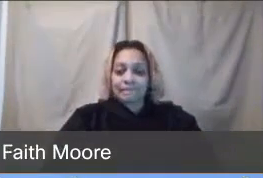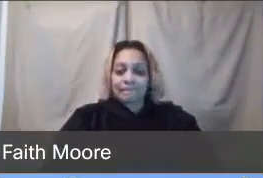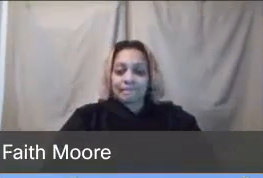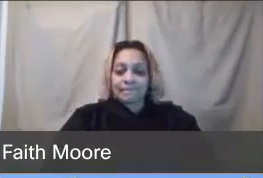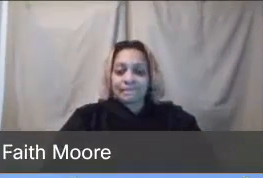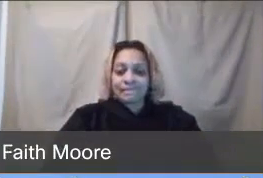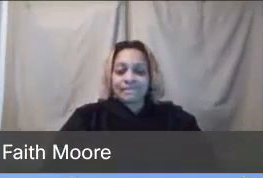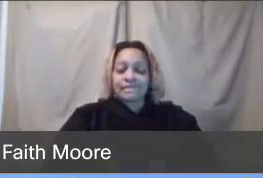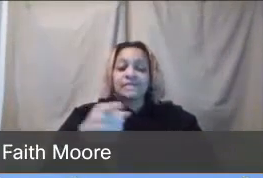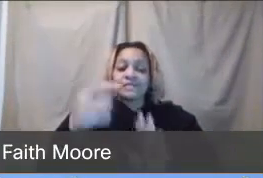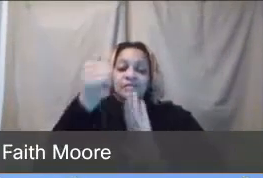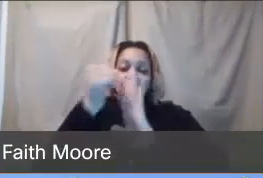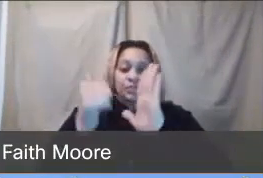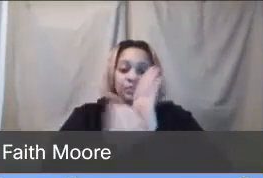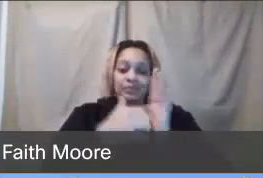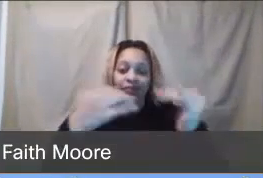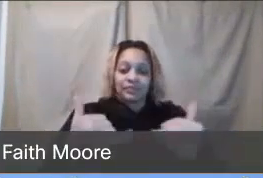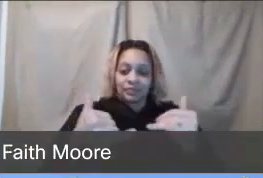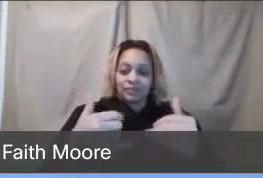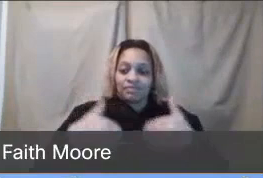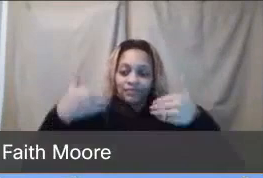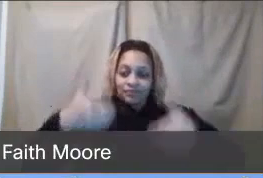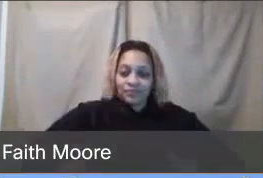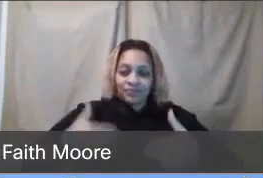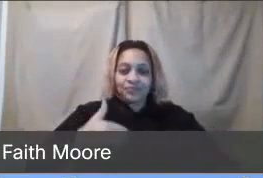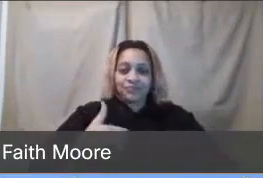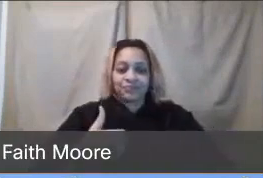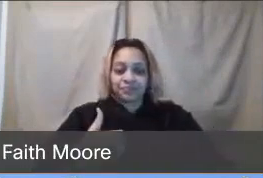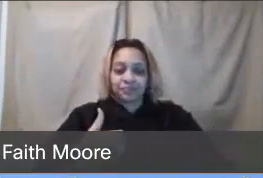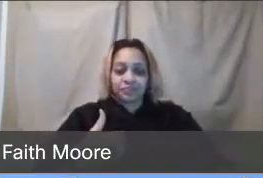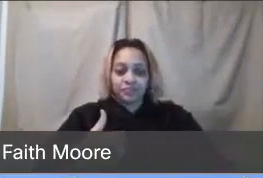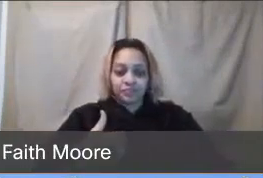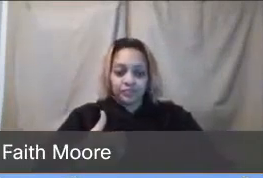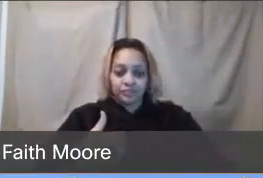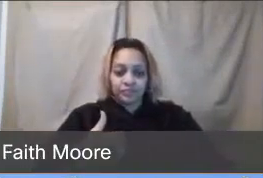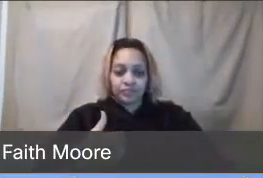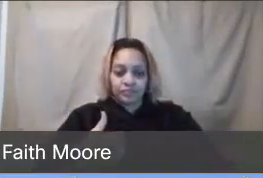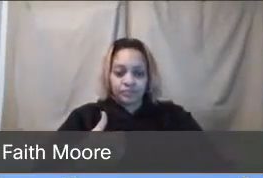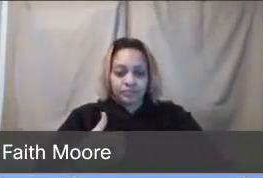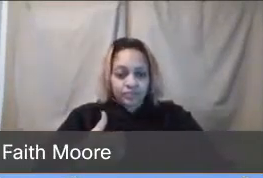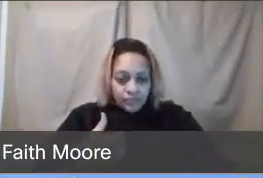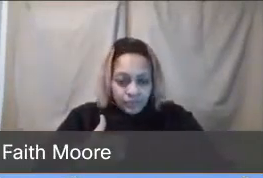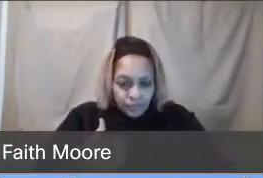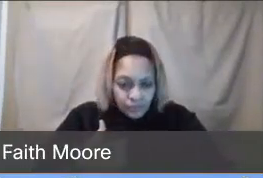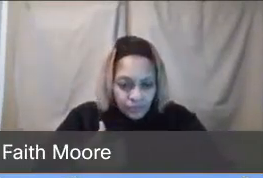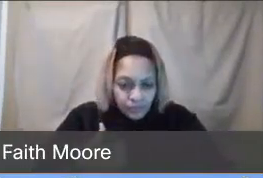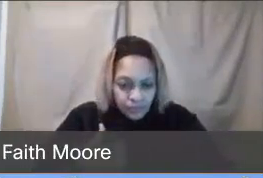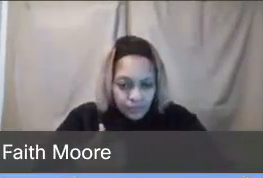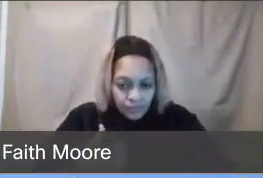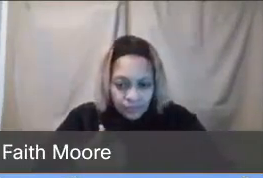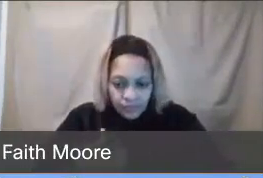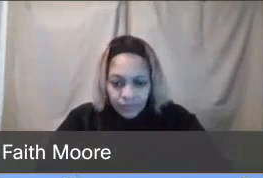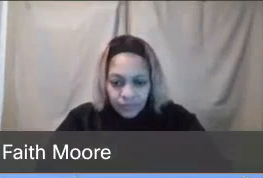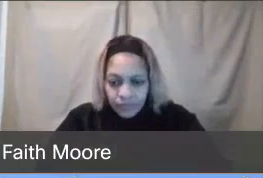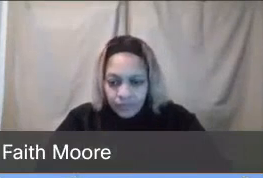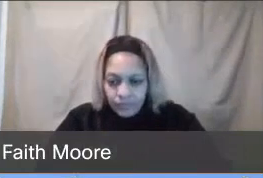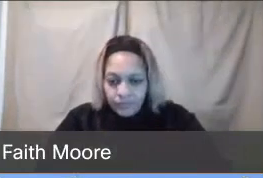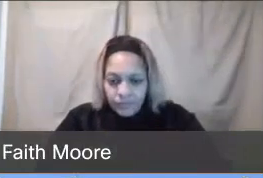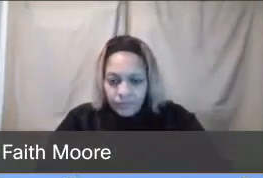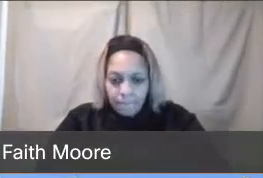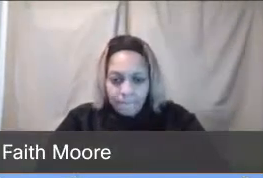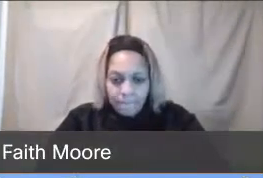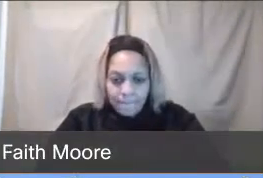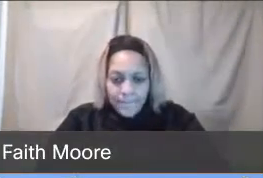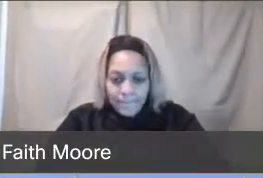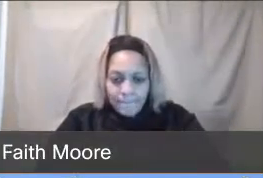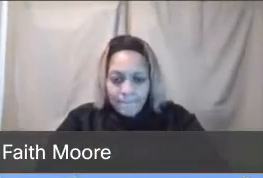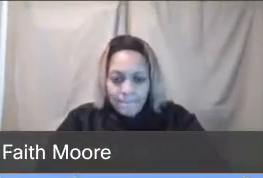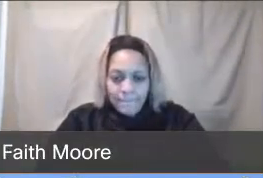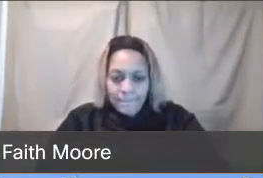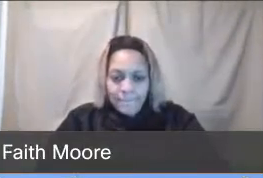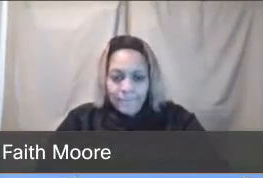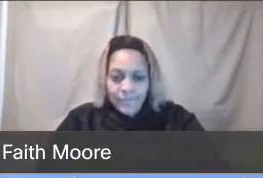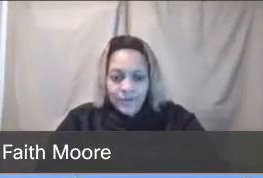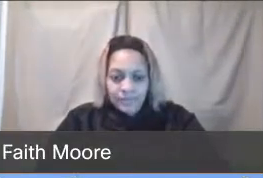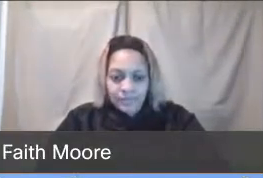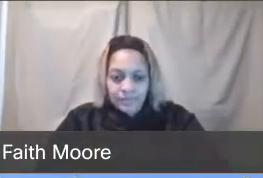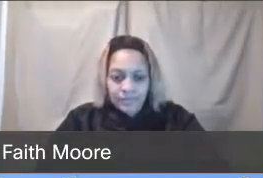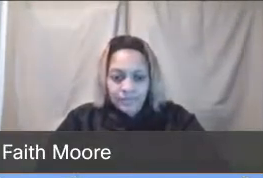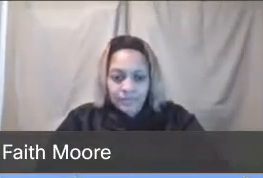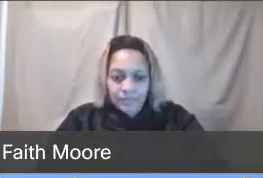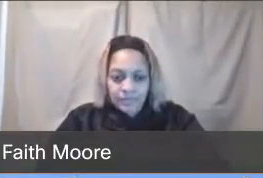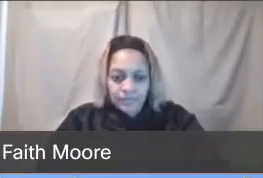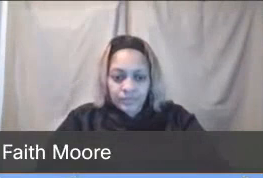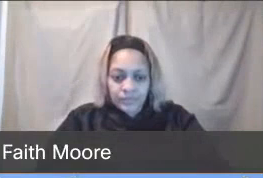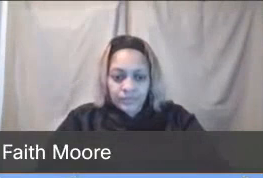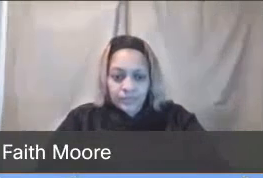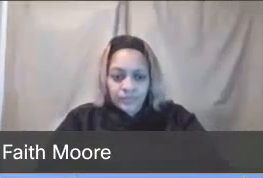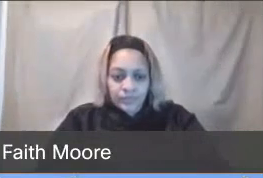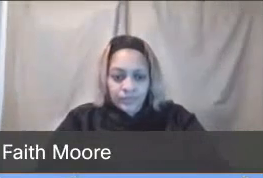Agenda for driven angle, I'm the project manager for the design and and the overall work that's related to the designing engagement for this project. I'm joined by my colleagues in banks Adrian Stanley and Emily. Oxford.